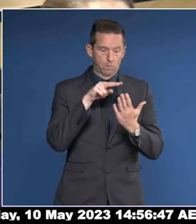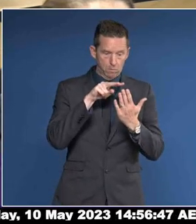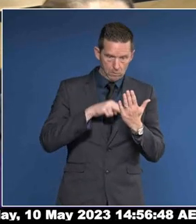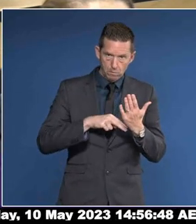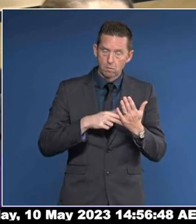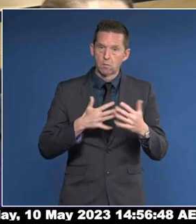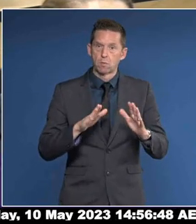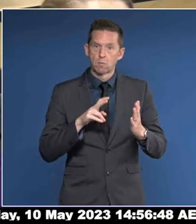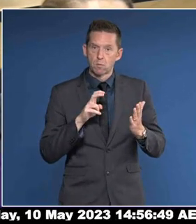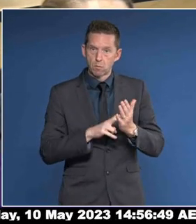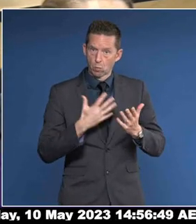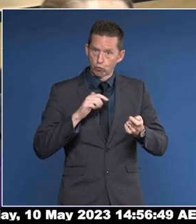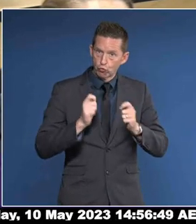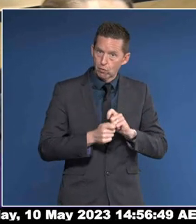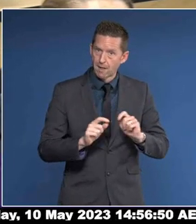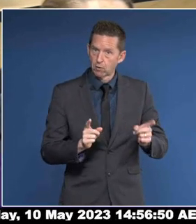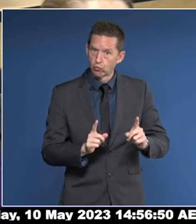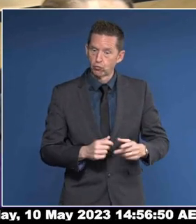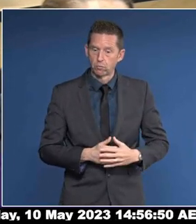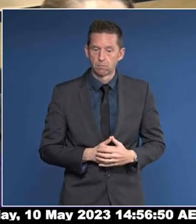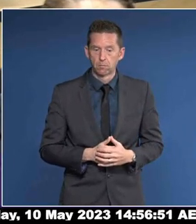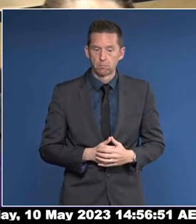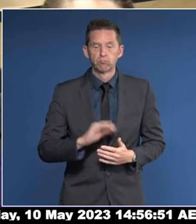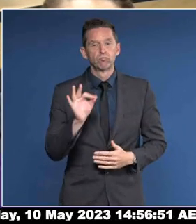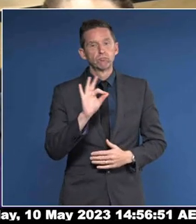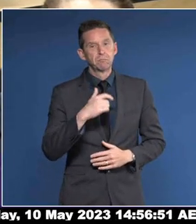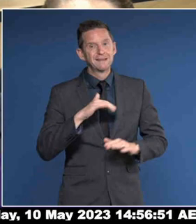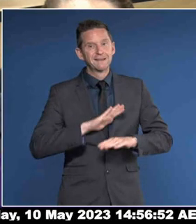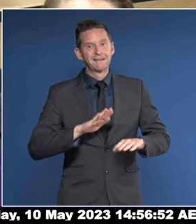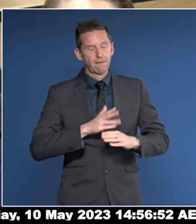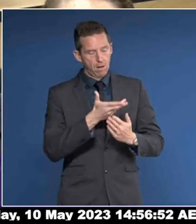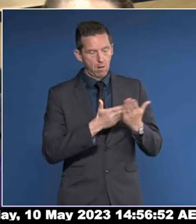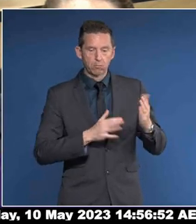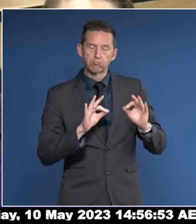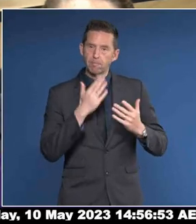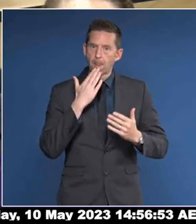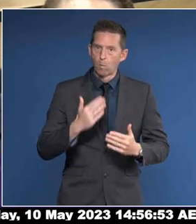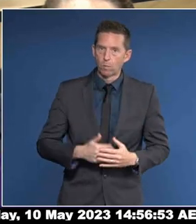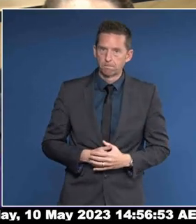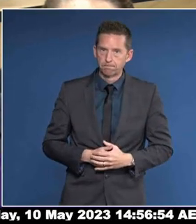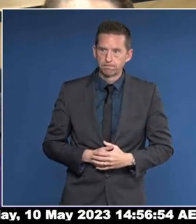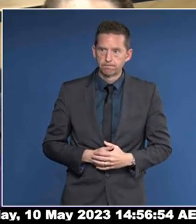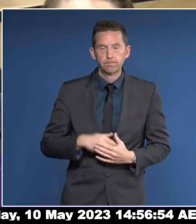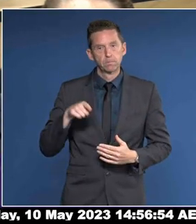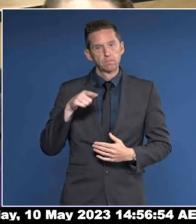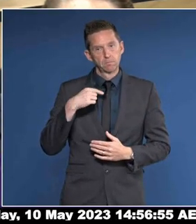want to change in it? MR TRACEY: No, I am satisfied with the statement as is, thank you. MS MAHONY: I understand you have a copy of that statement in front of you.